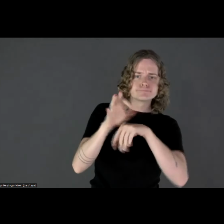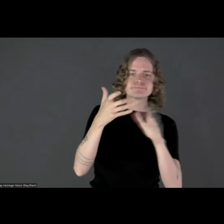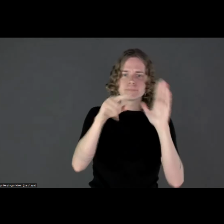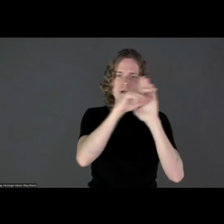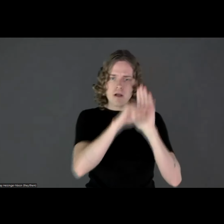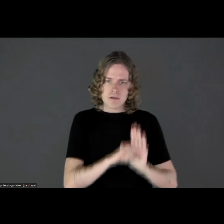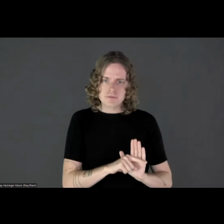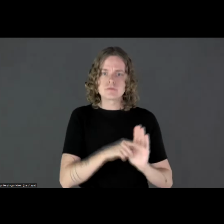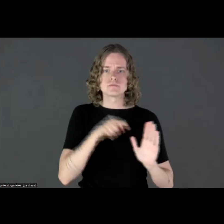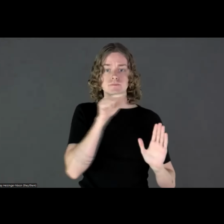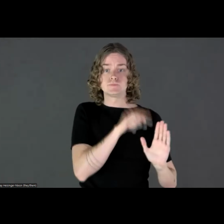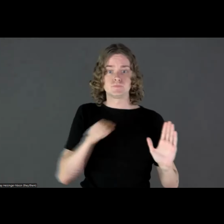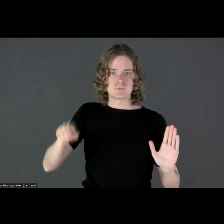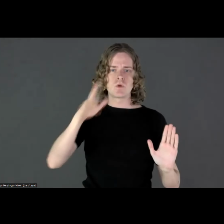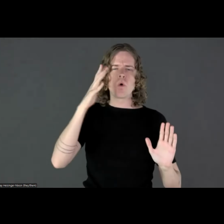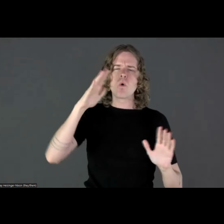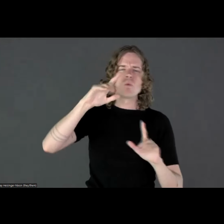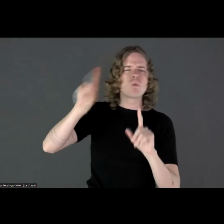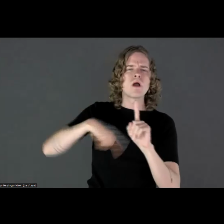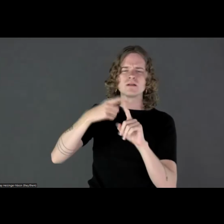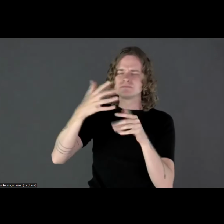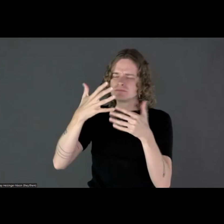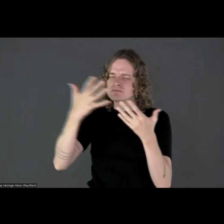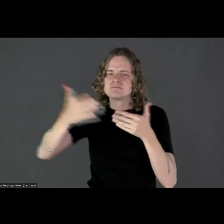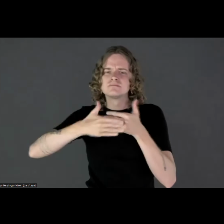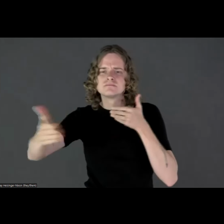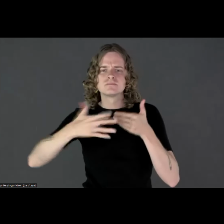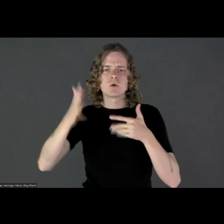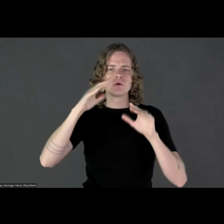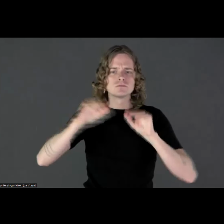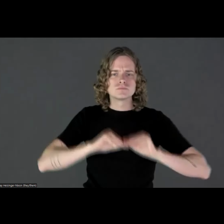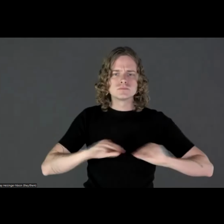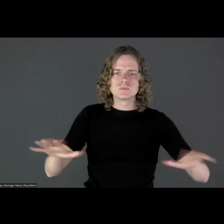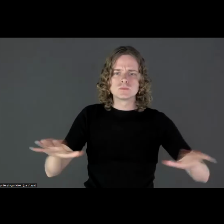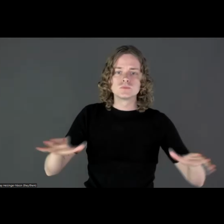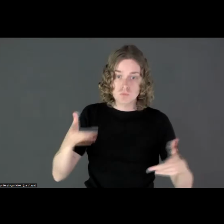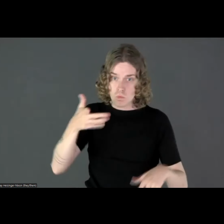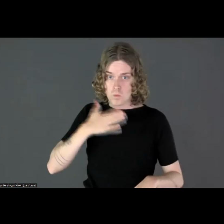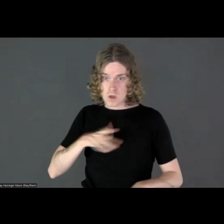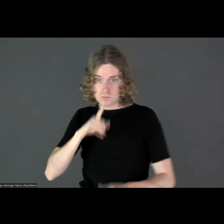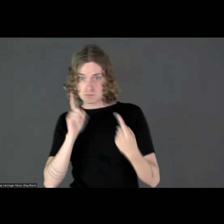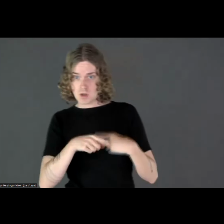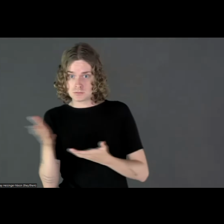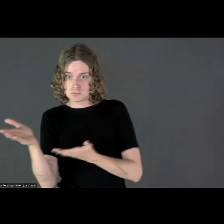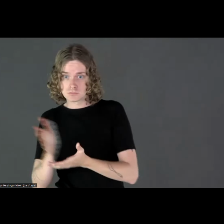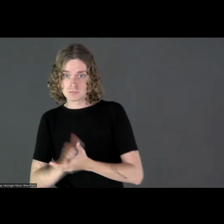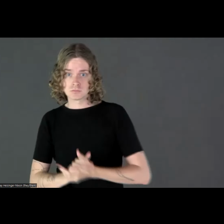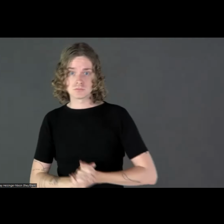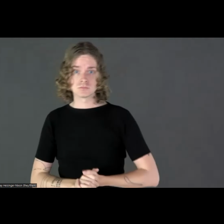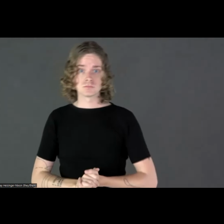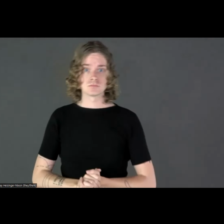to react to that Pauline or Ulrike? >> PAULINE THIVILLIER: